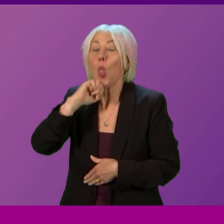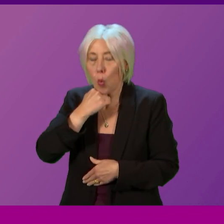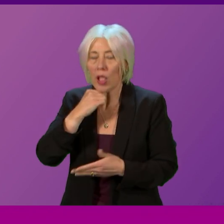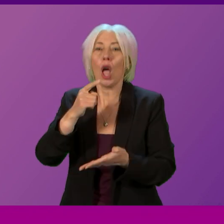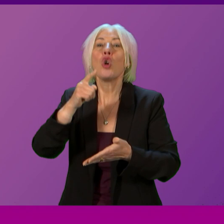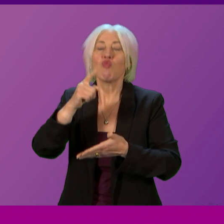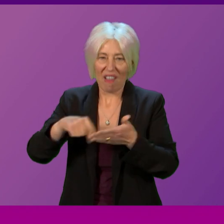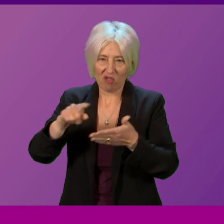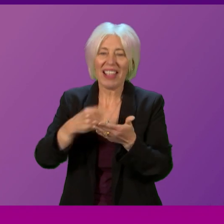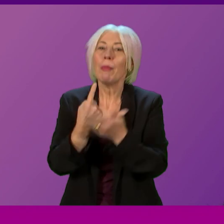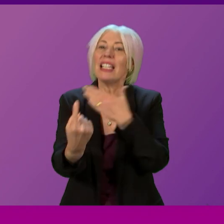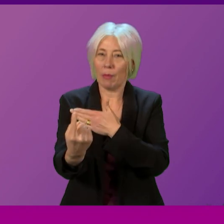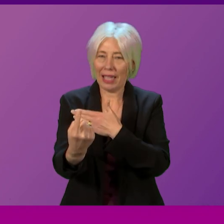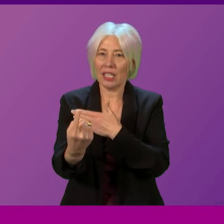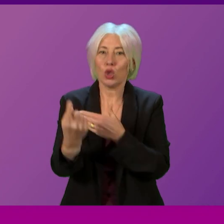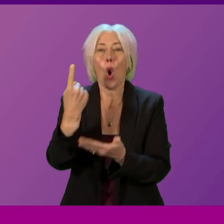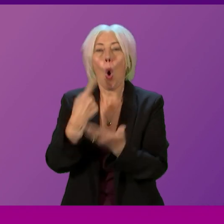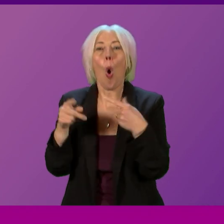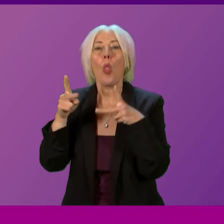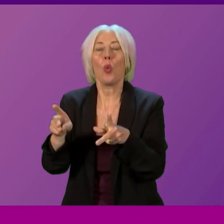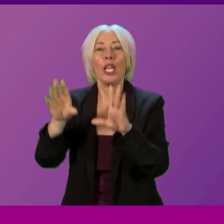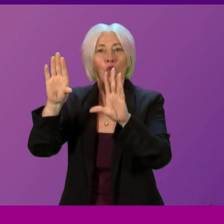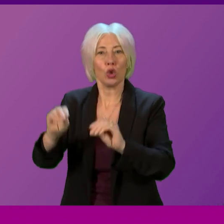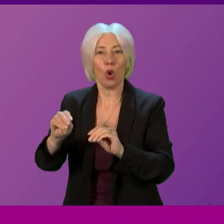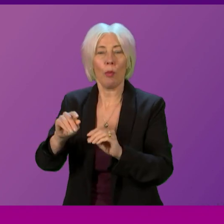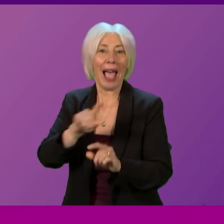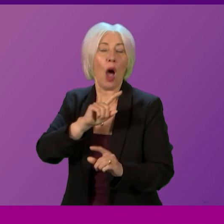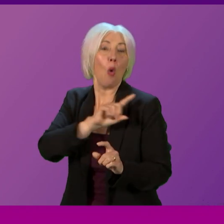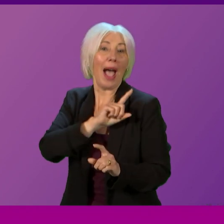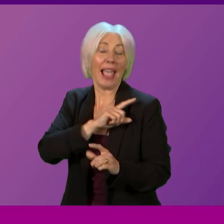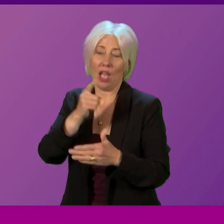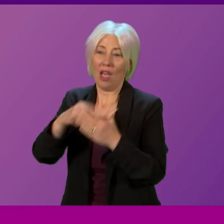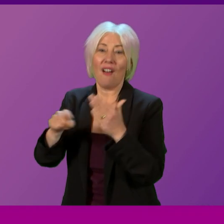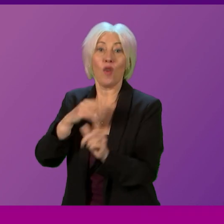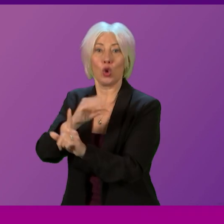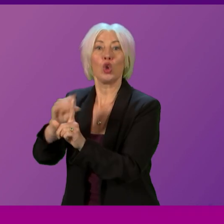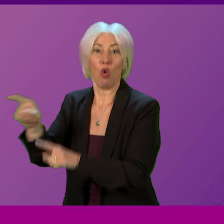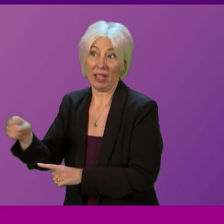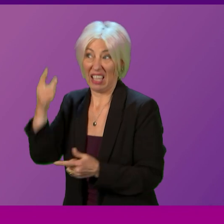and that the only way to stop that was to vote Tory. That seems pretty clear to me.